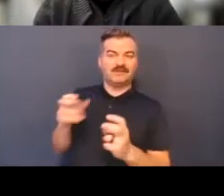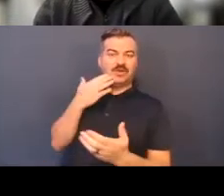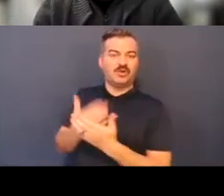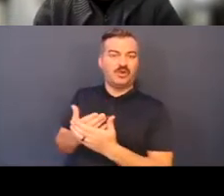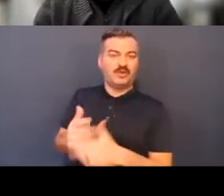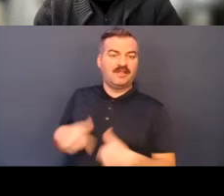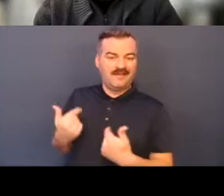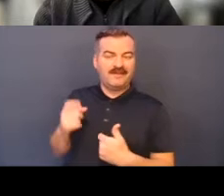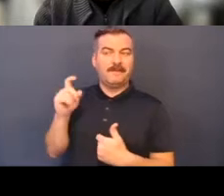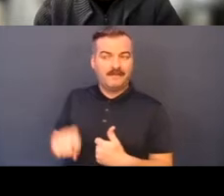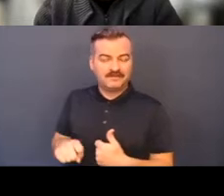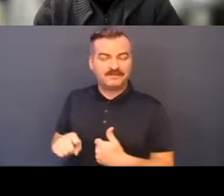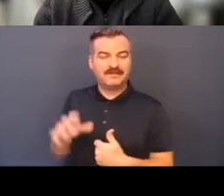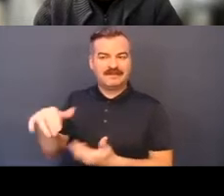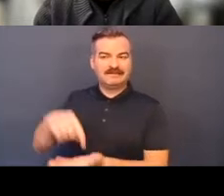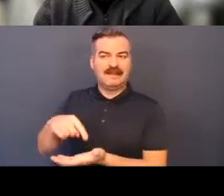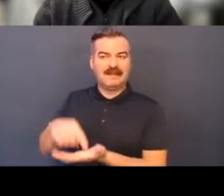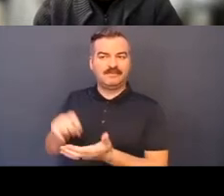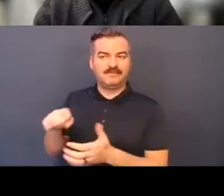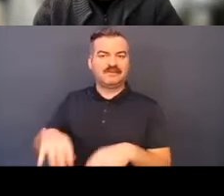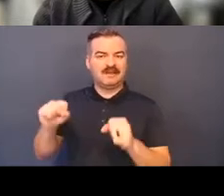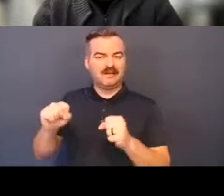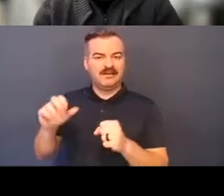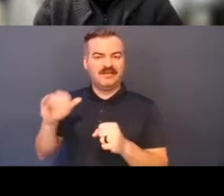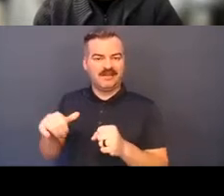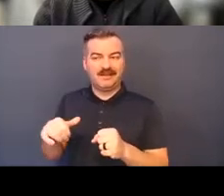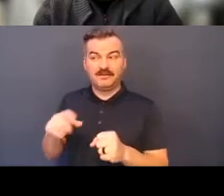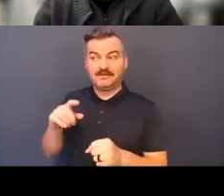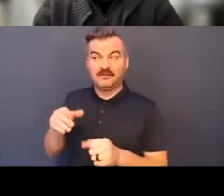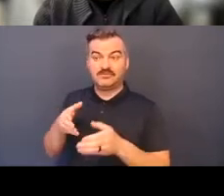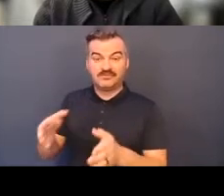debt of its life by taking on the direction 15:32:25 promised as a social good. Which